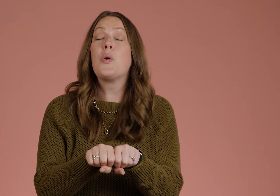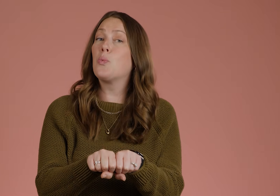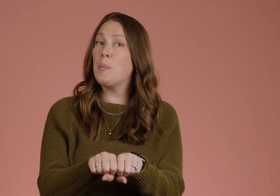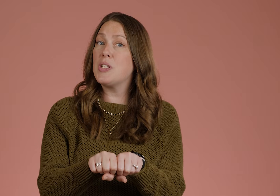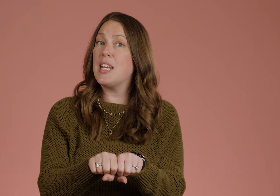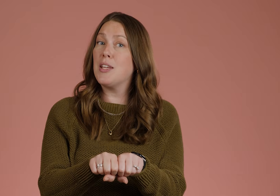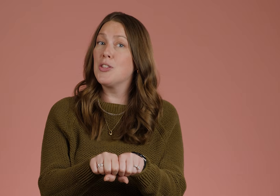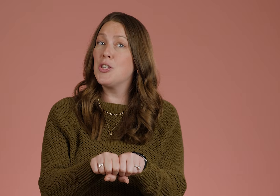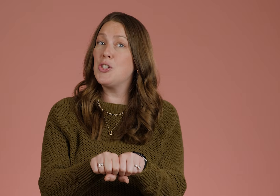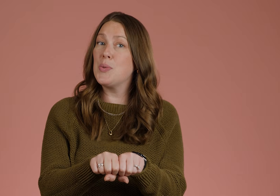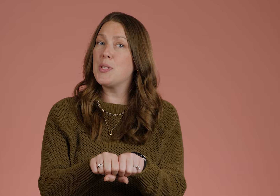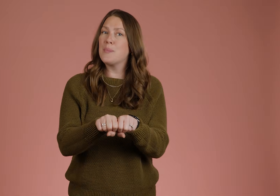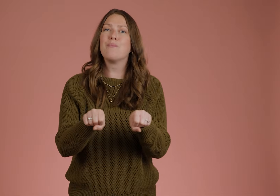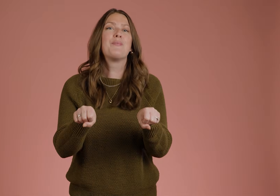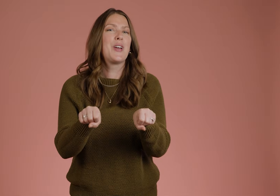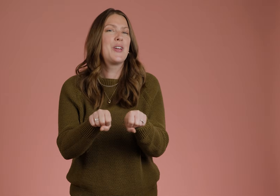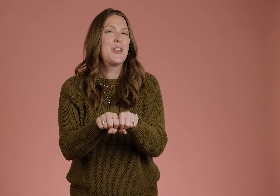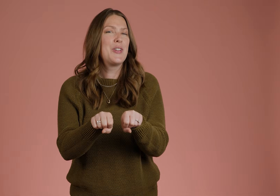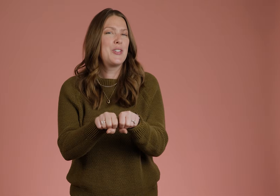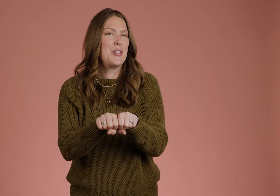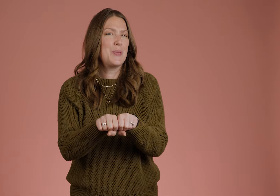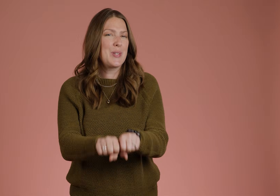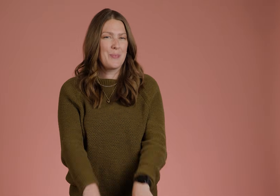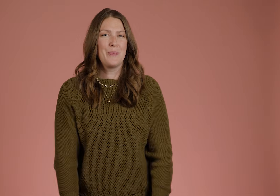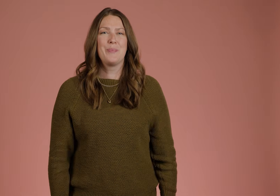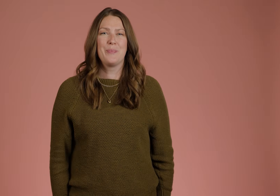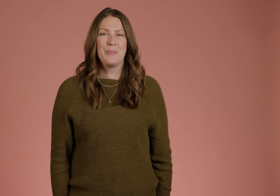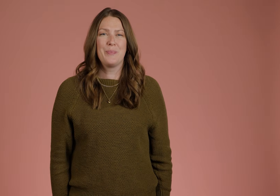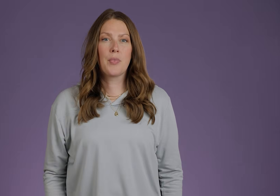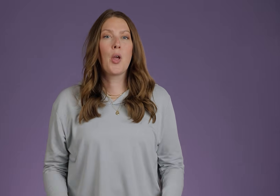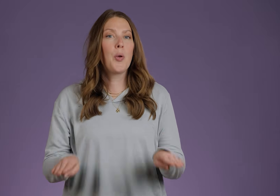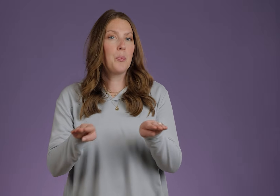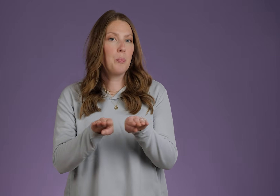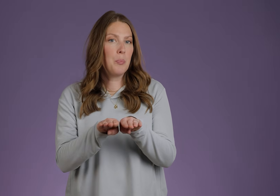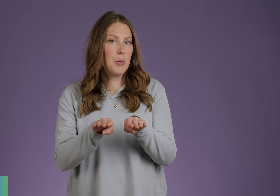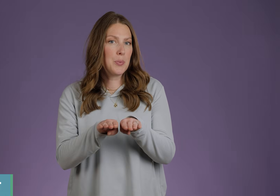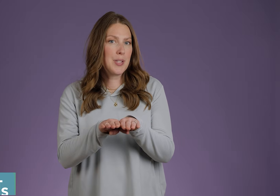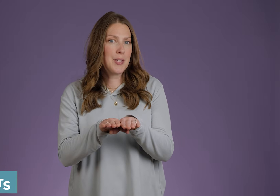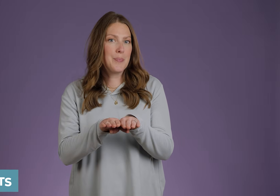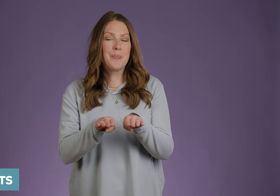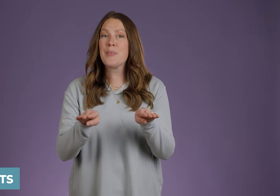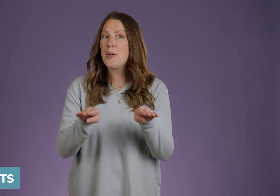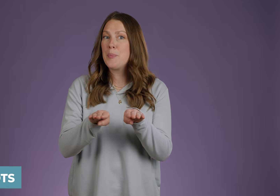Representing the shoes. Shoes. Boots.